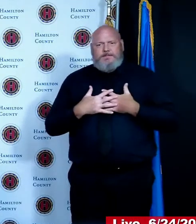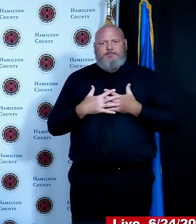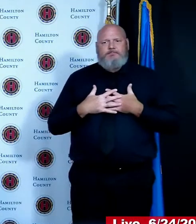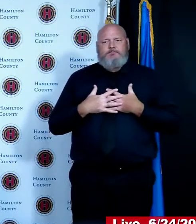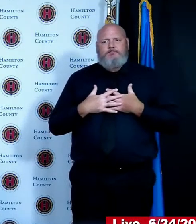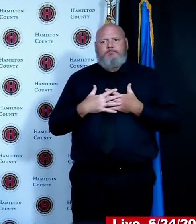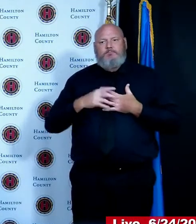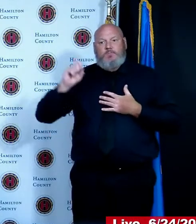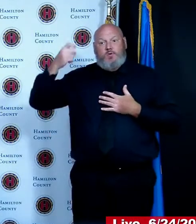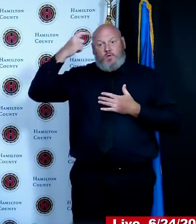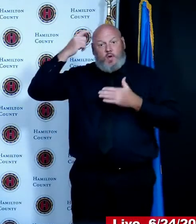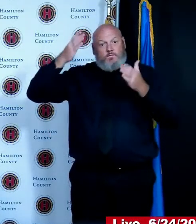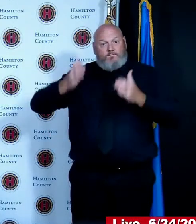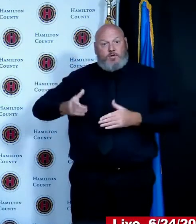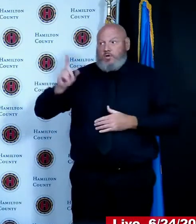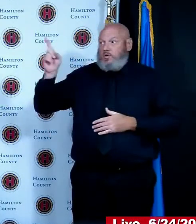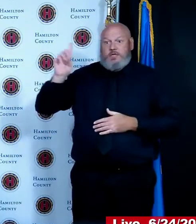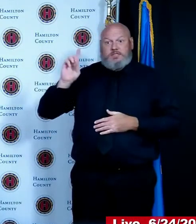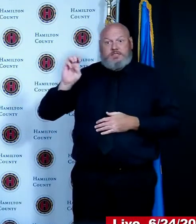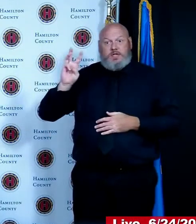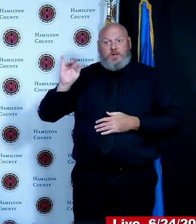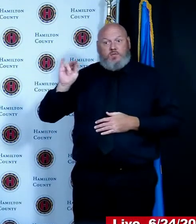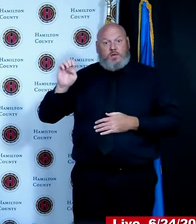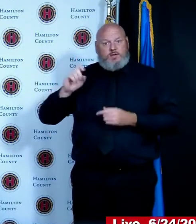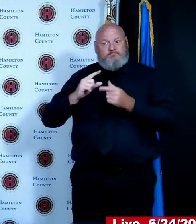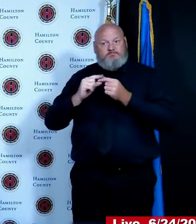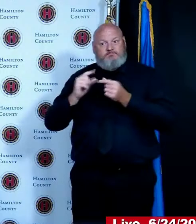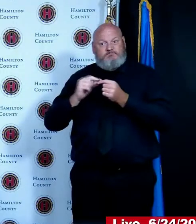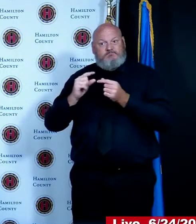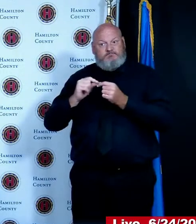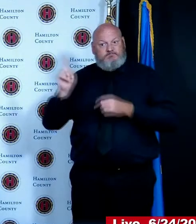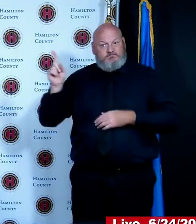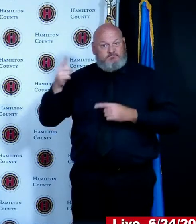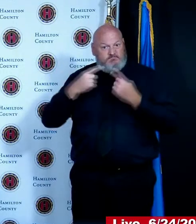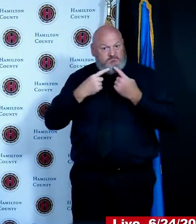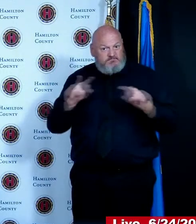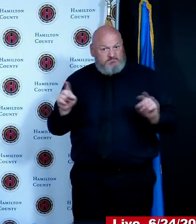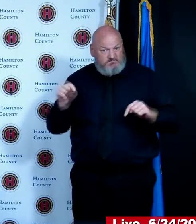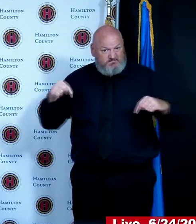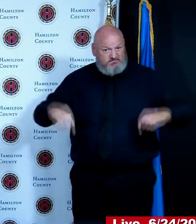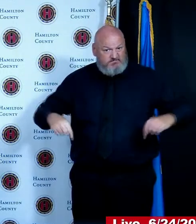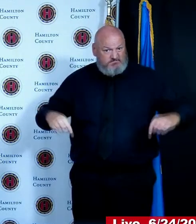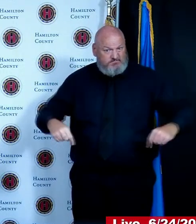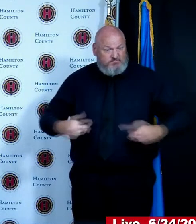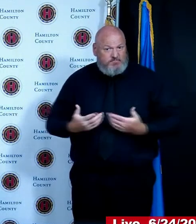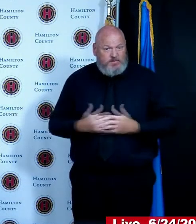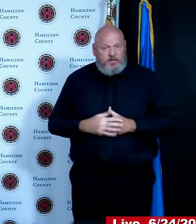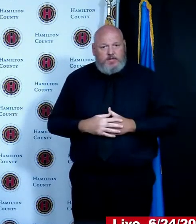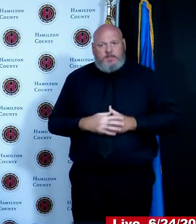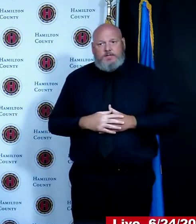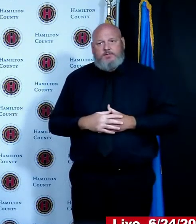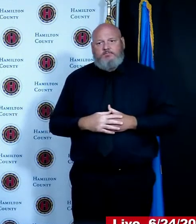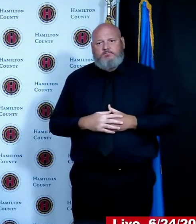last week at his press conference so why is this happening